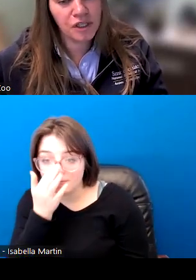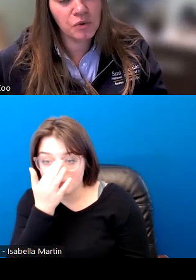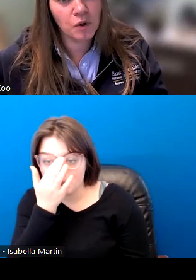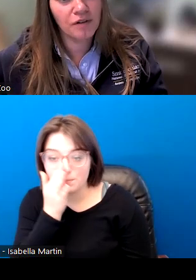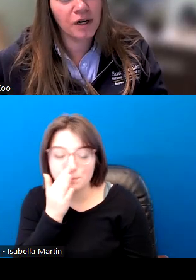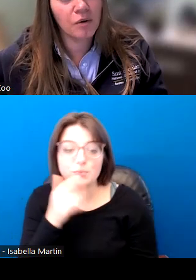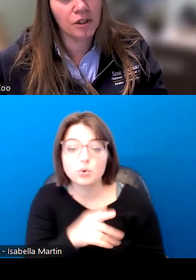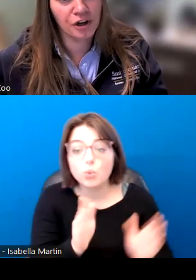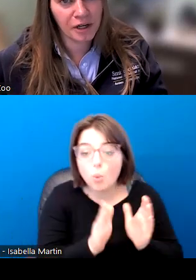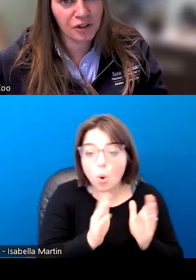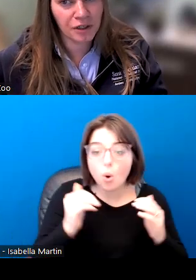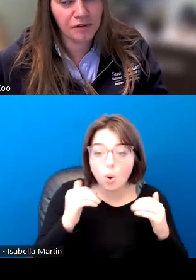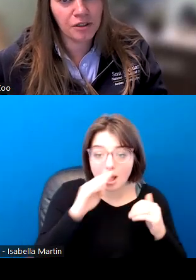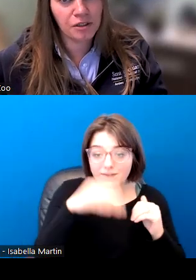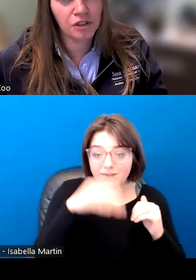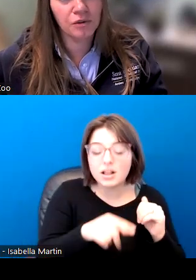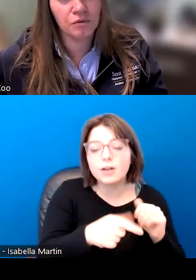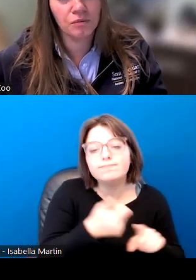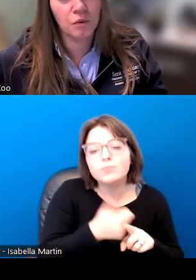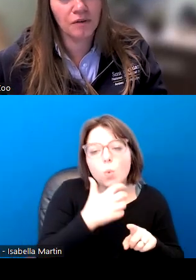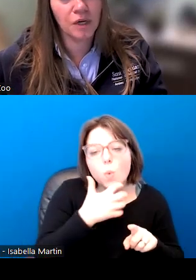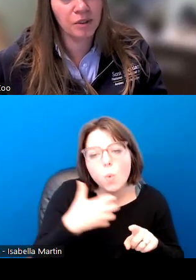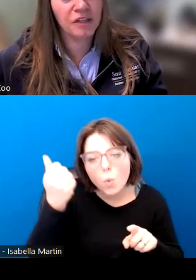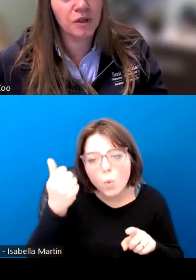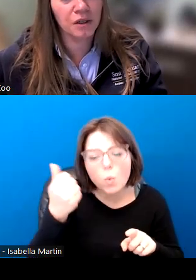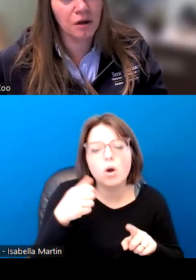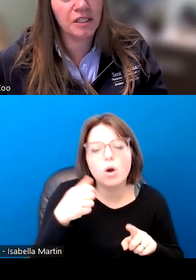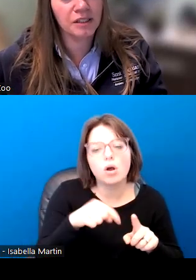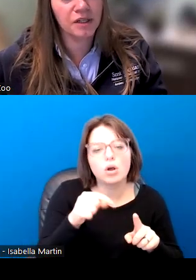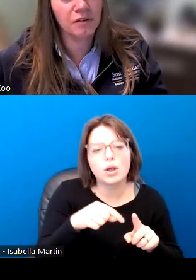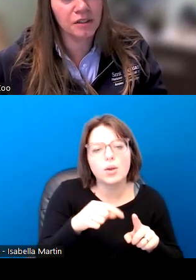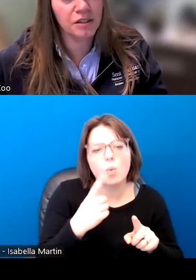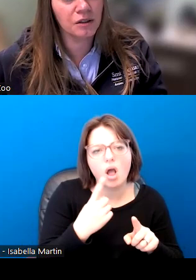was one of our geriatric elephants. She was one of I believe one of the longest lived elephants in at